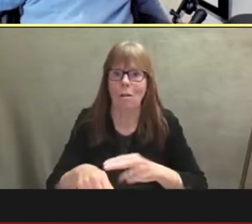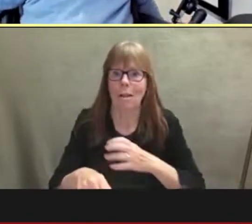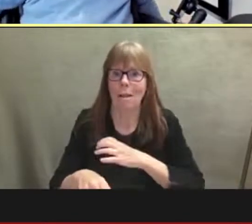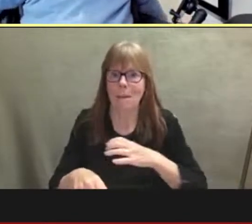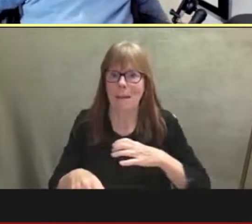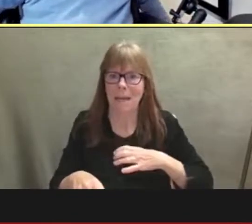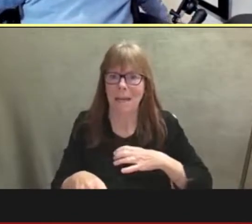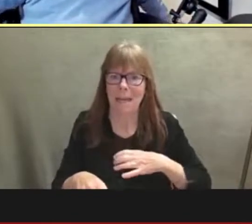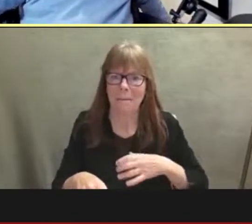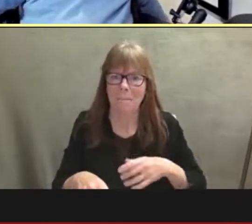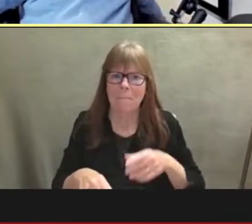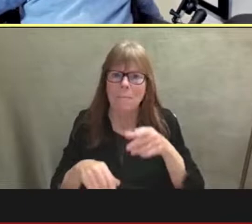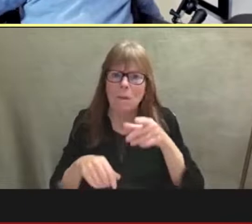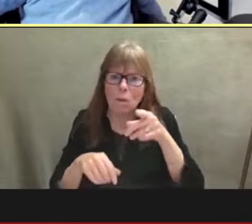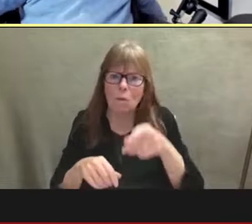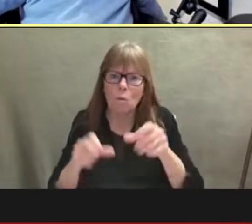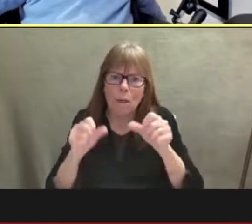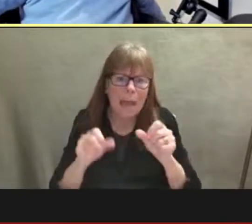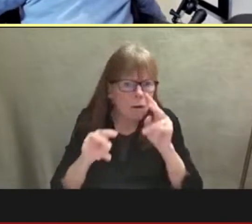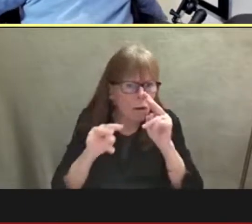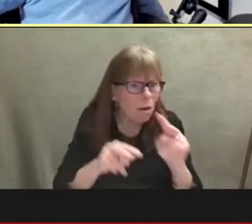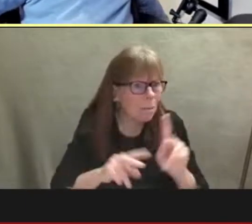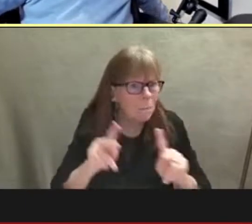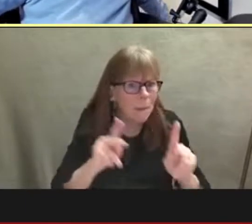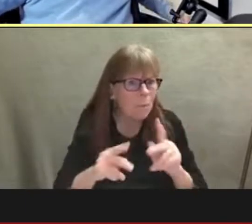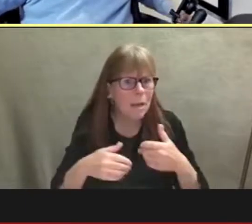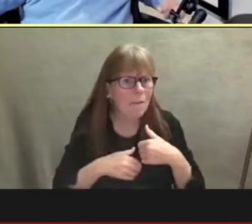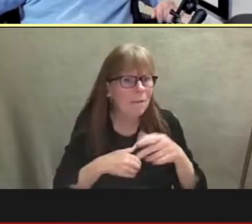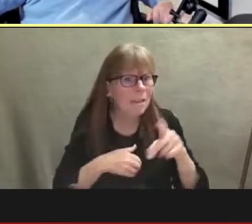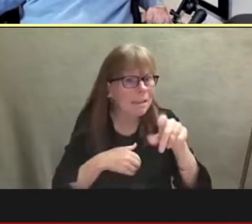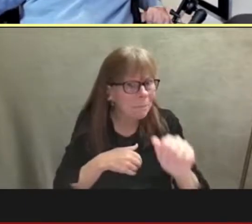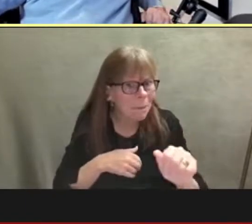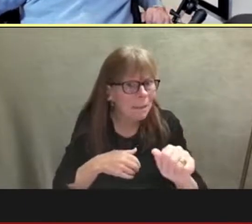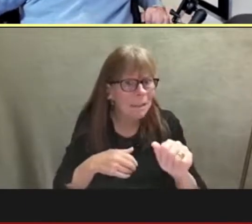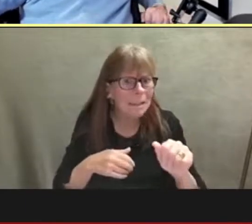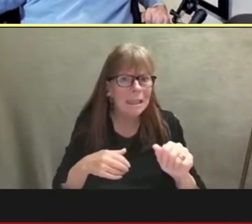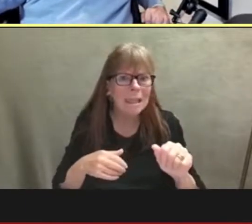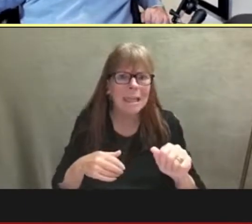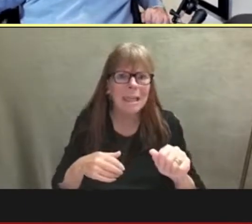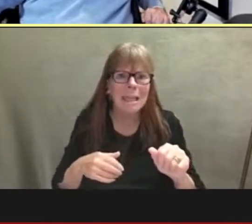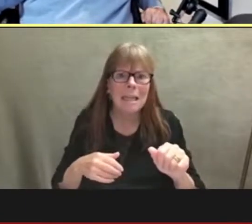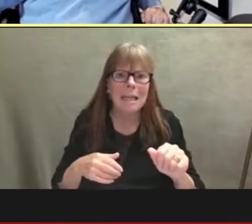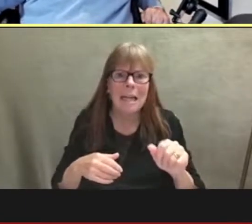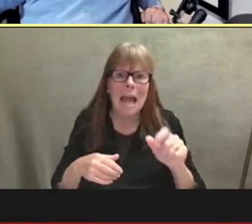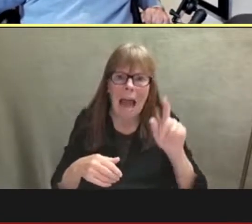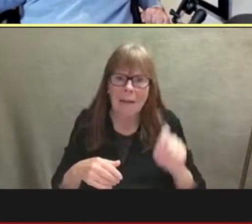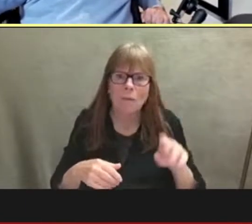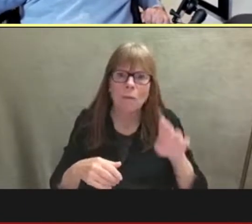that requirement. People with disabilities must be designated by Congress as a special medically